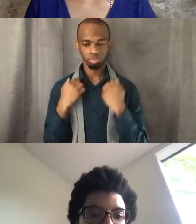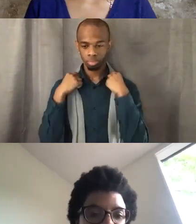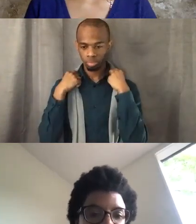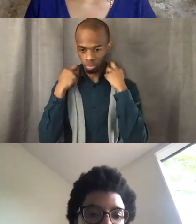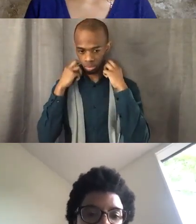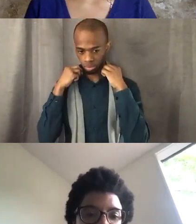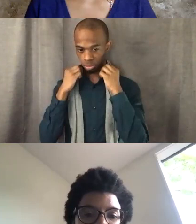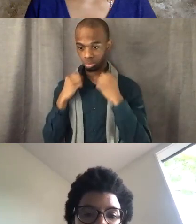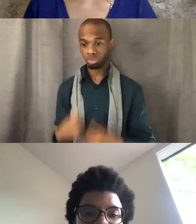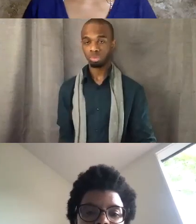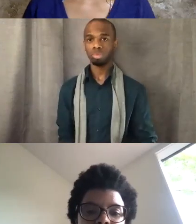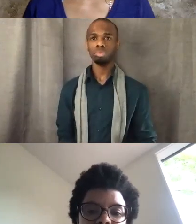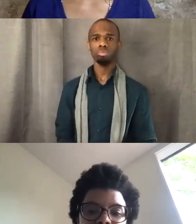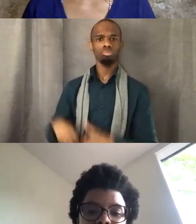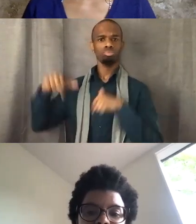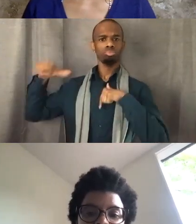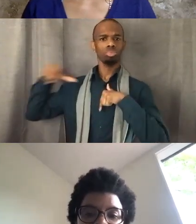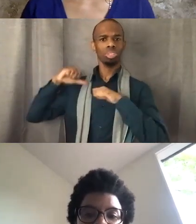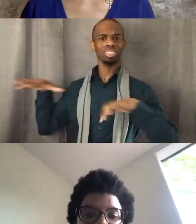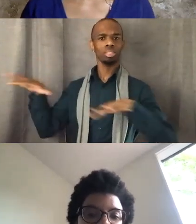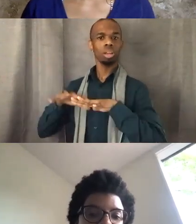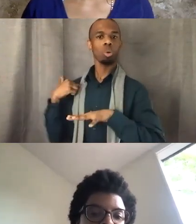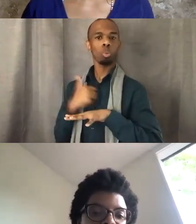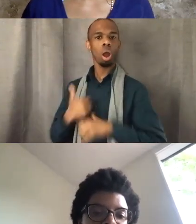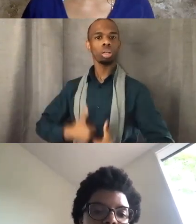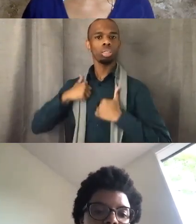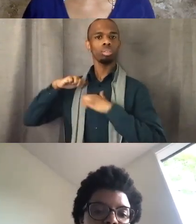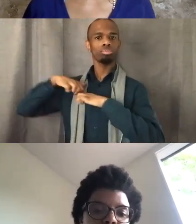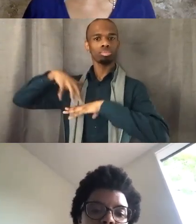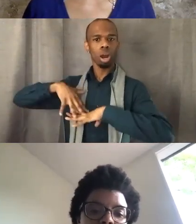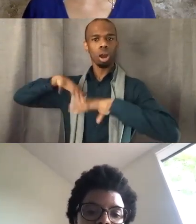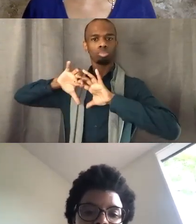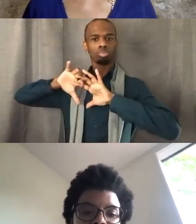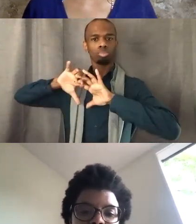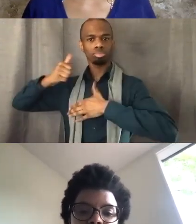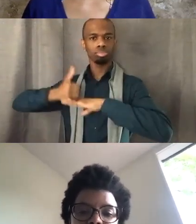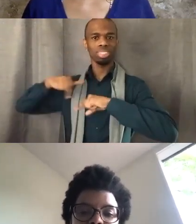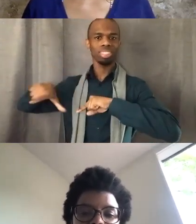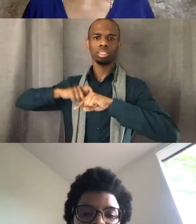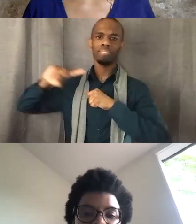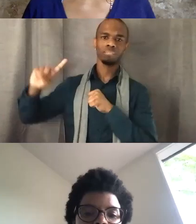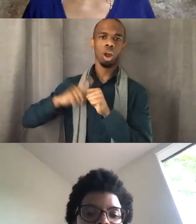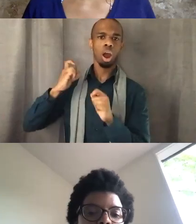This land that we inhabit is physically situated in the original Ancestral homelands of the Tongva people.